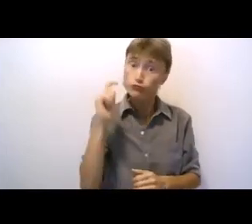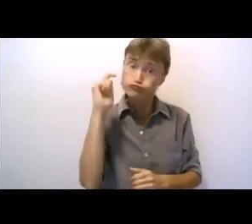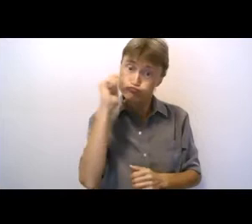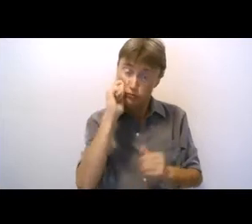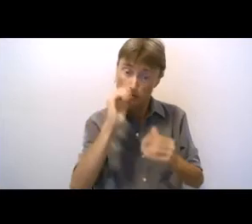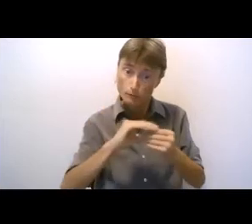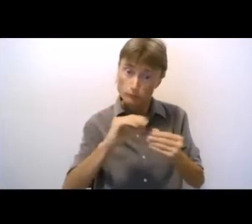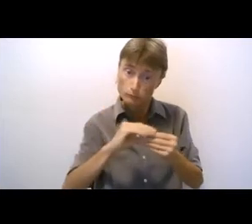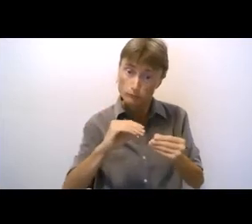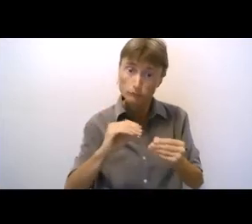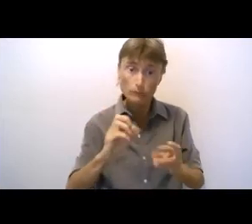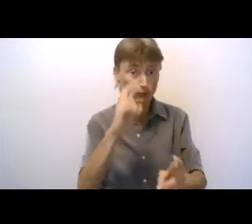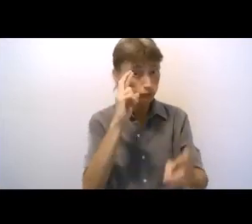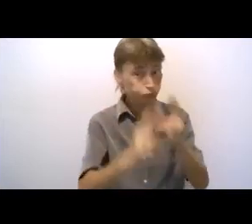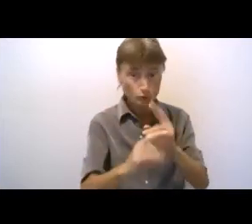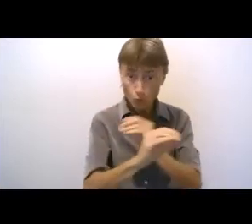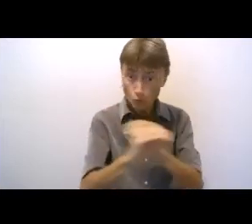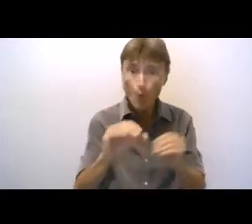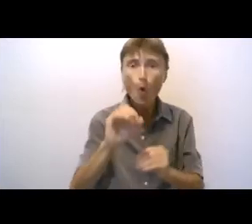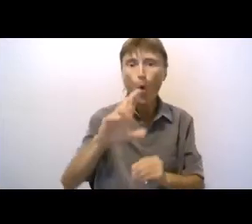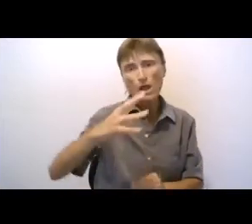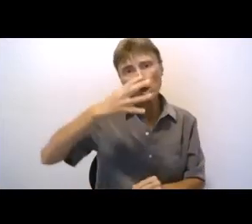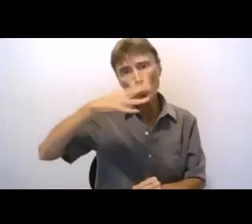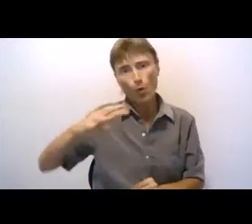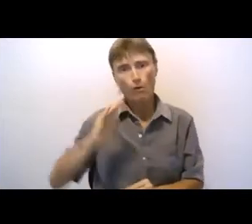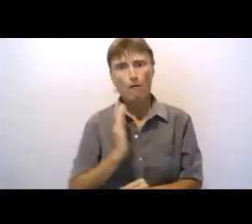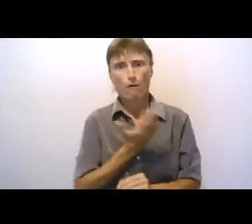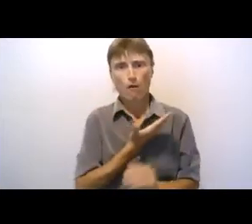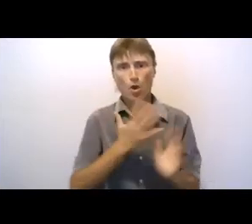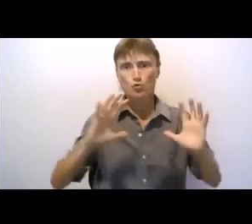the group agreements will be asked to leave the town hall. If they choose not to leave,